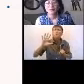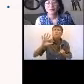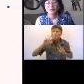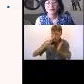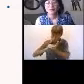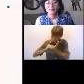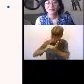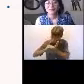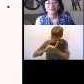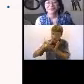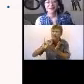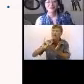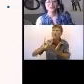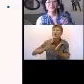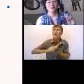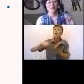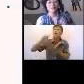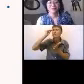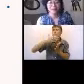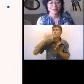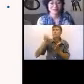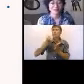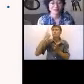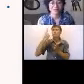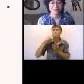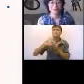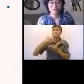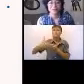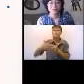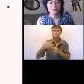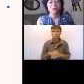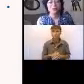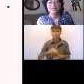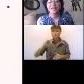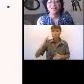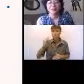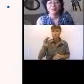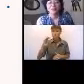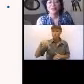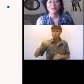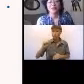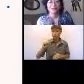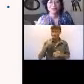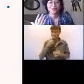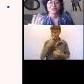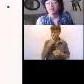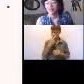Yeah when something happens, I always asked like, who do we, who am I accountable to,